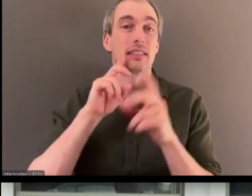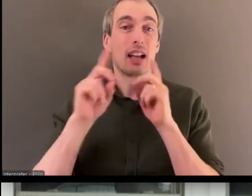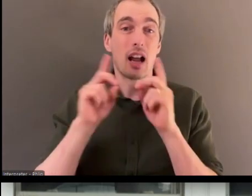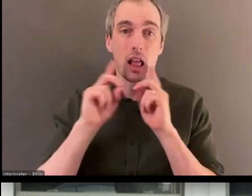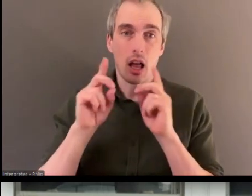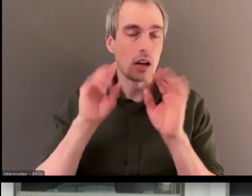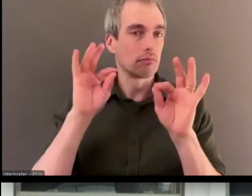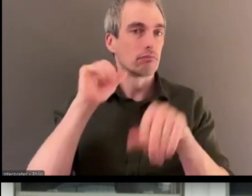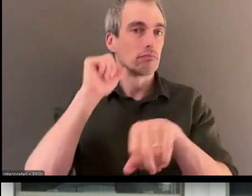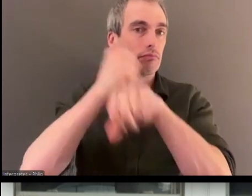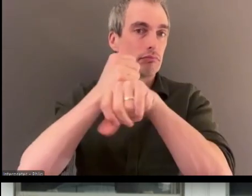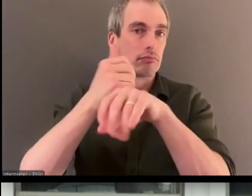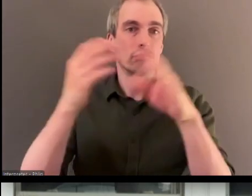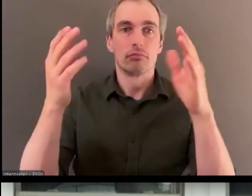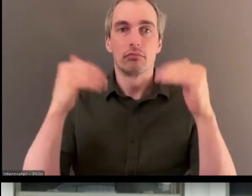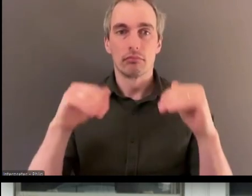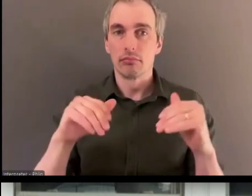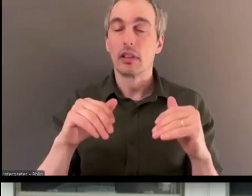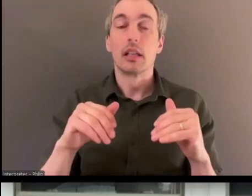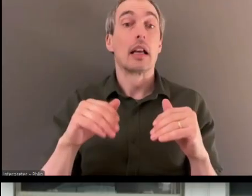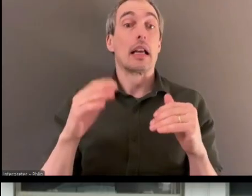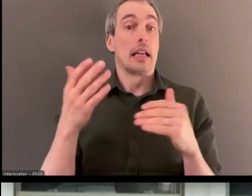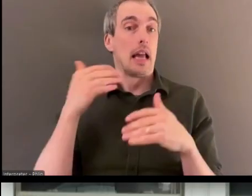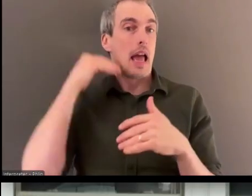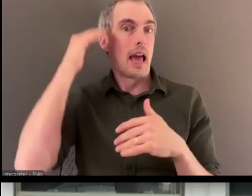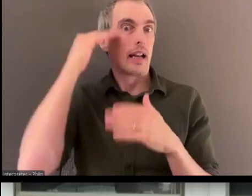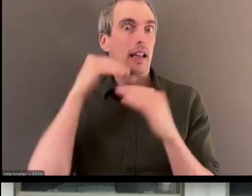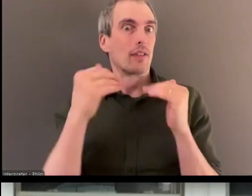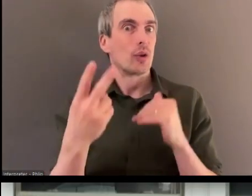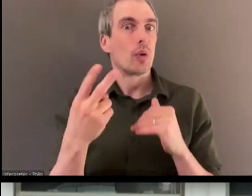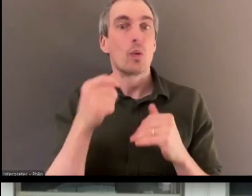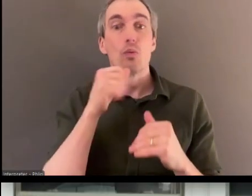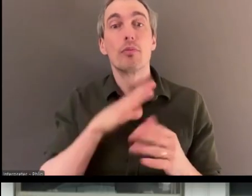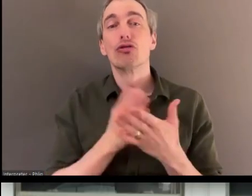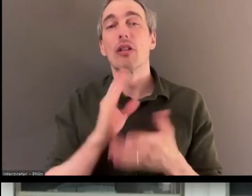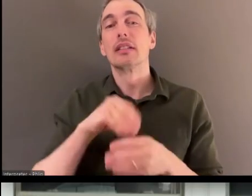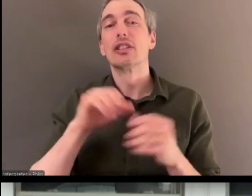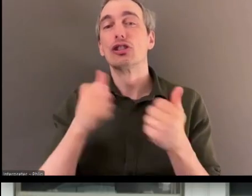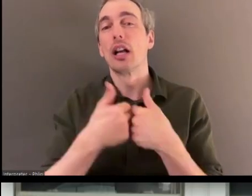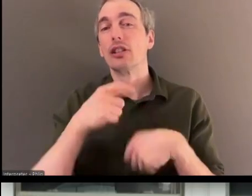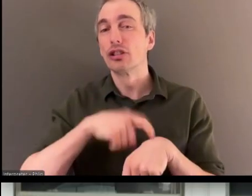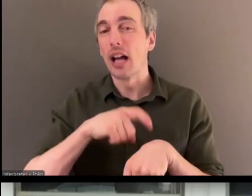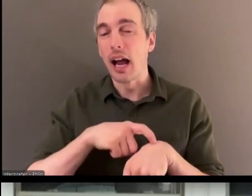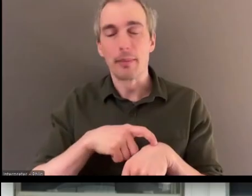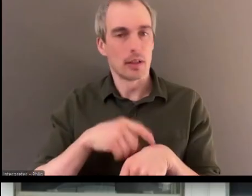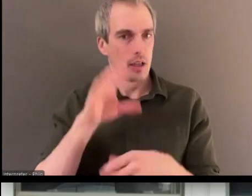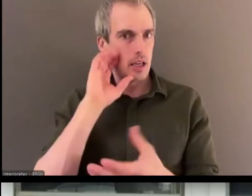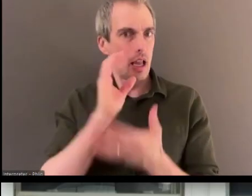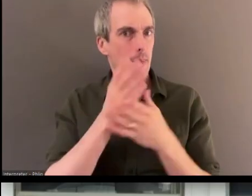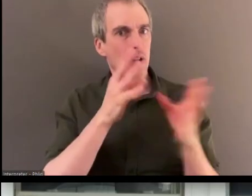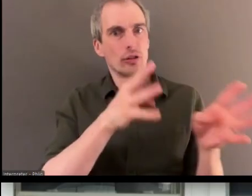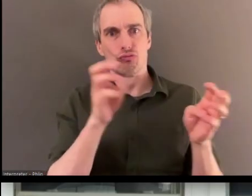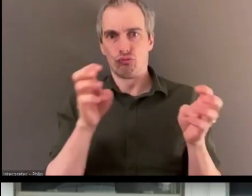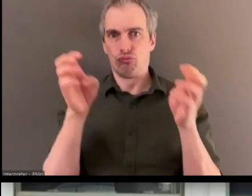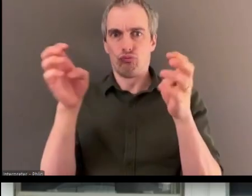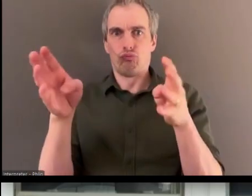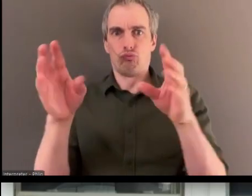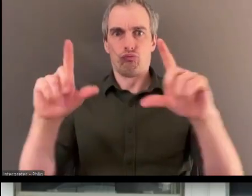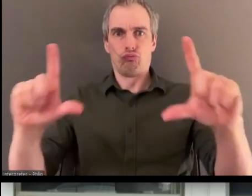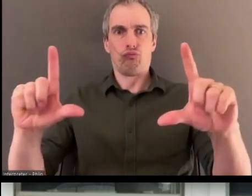We're getting out that image and we're extracting out all of the event details in semantic markup